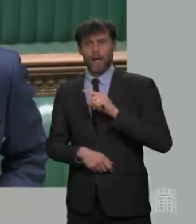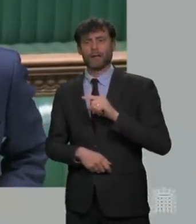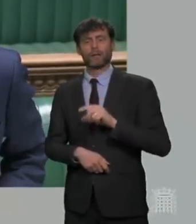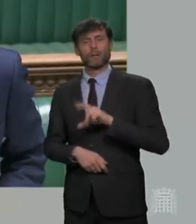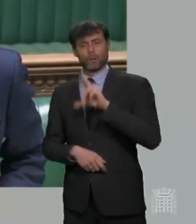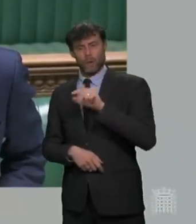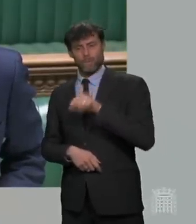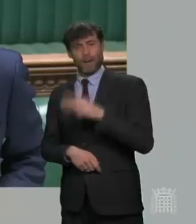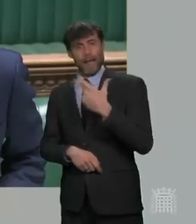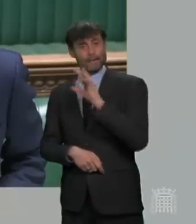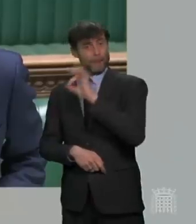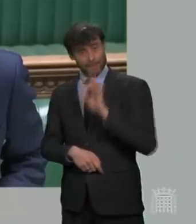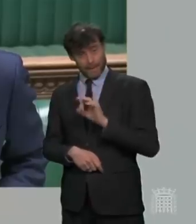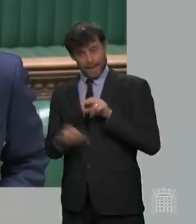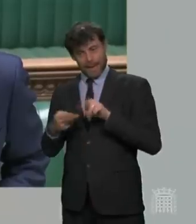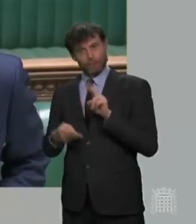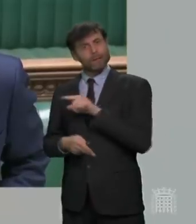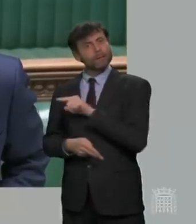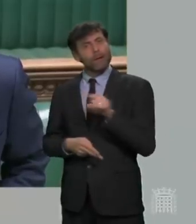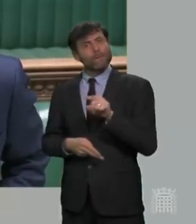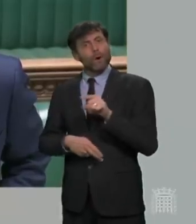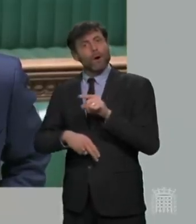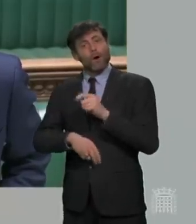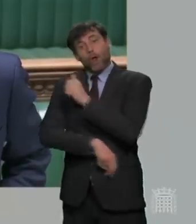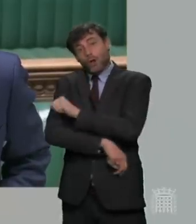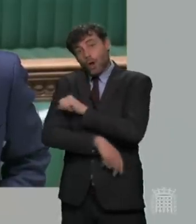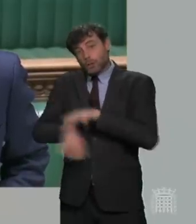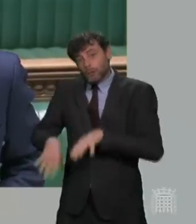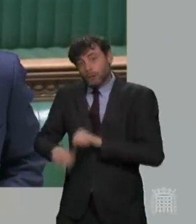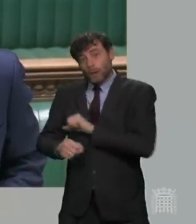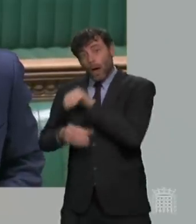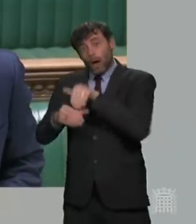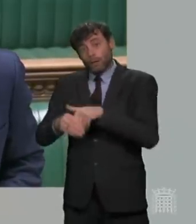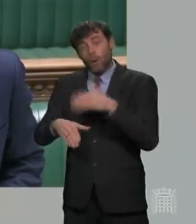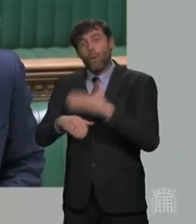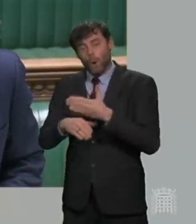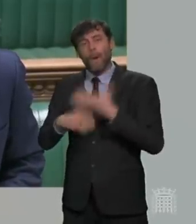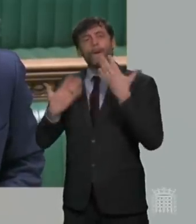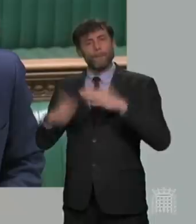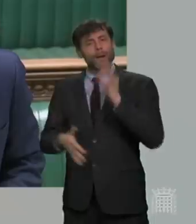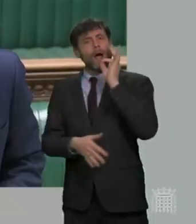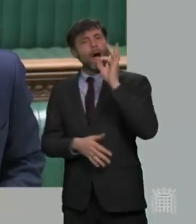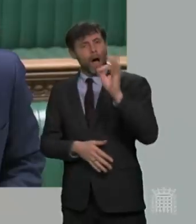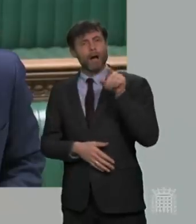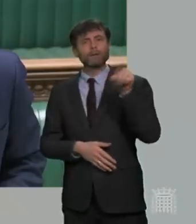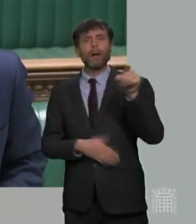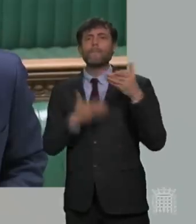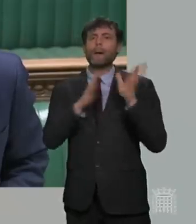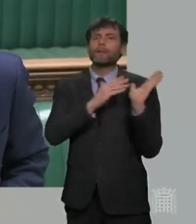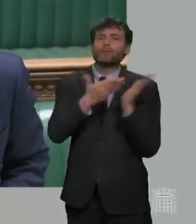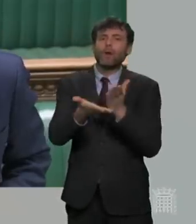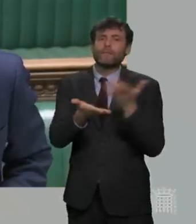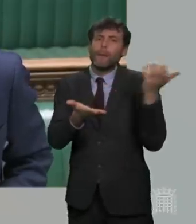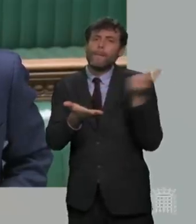of nurses and are asking the pay review body to look at increasing their pay, exceptionally of all